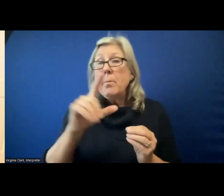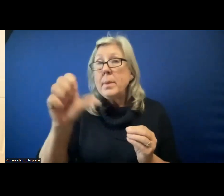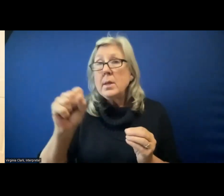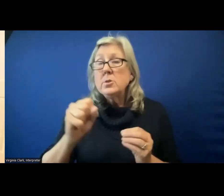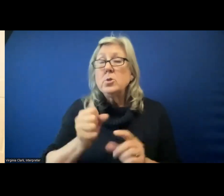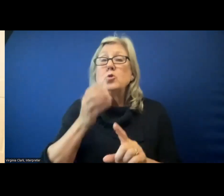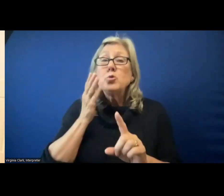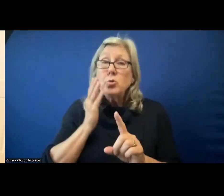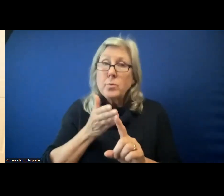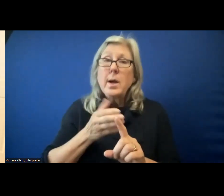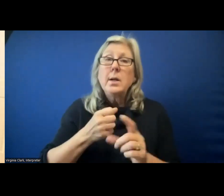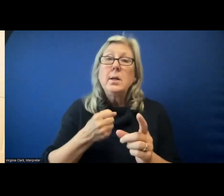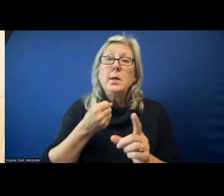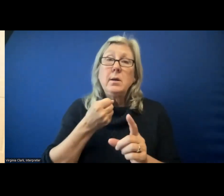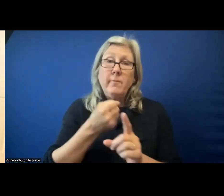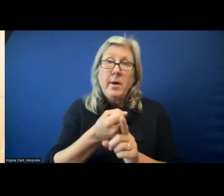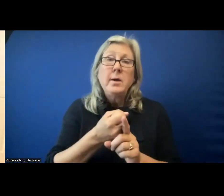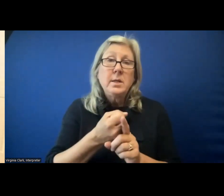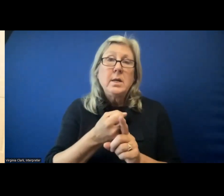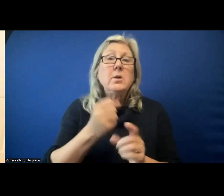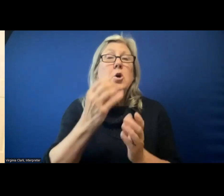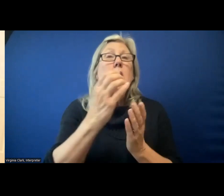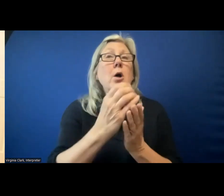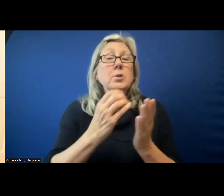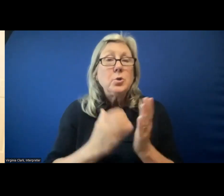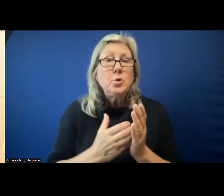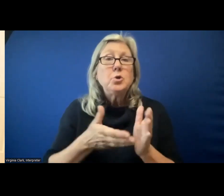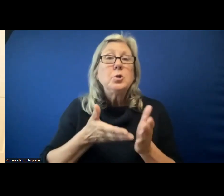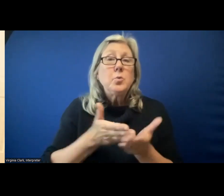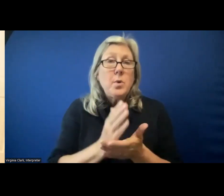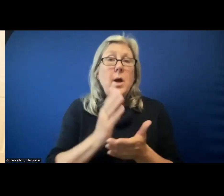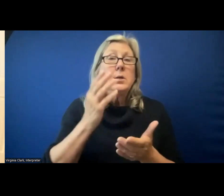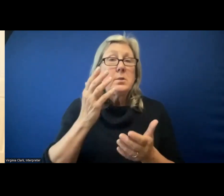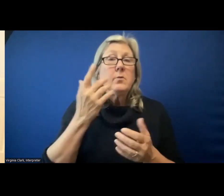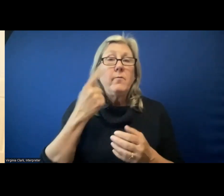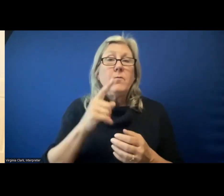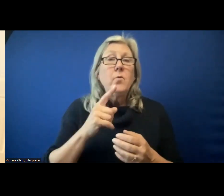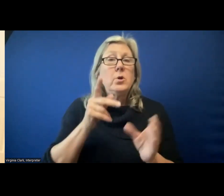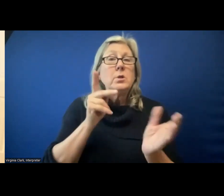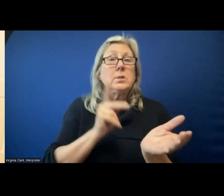rights of psychiatric survivors all four of the bills passed without any of the invitations